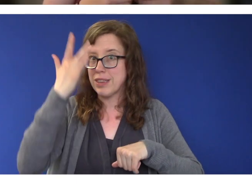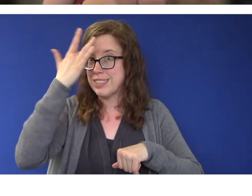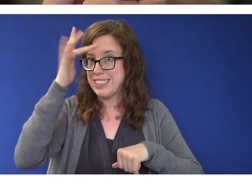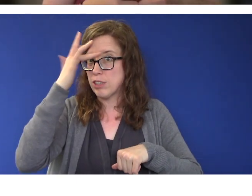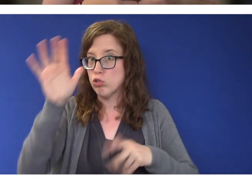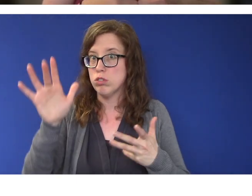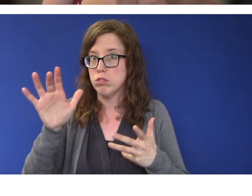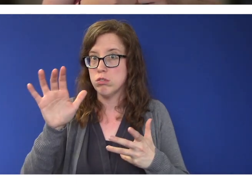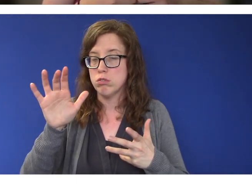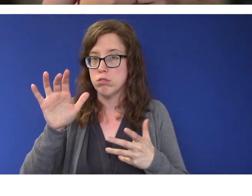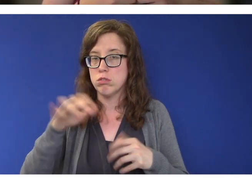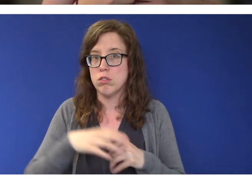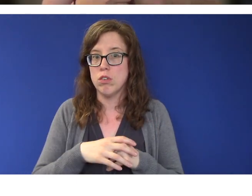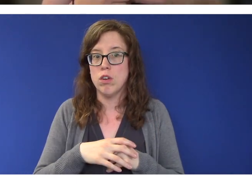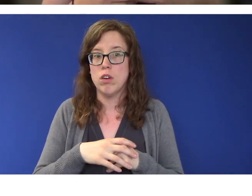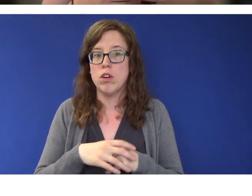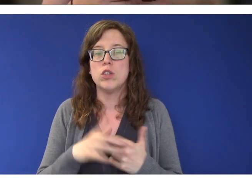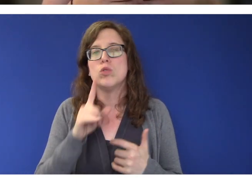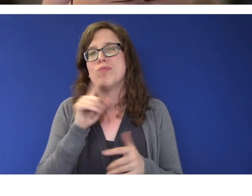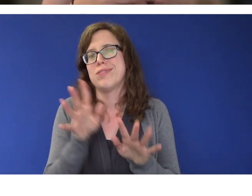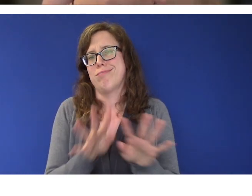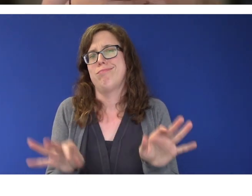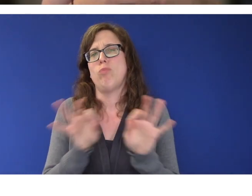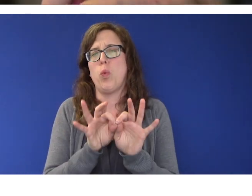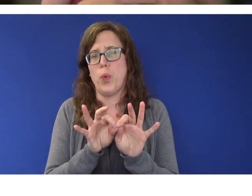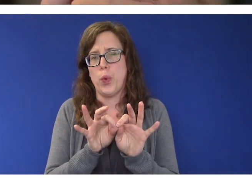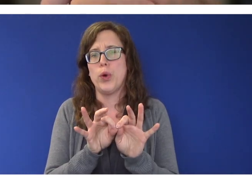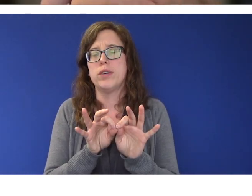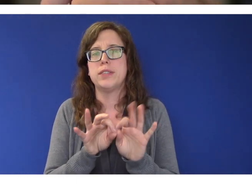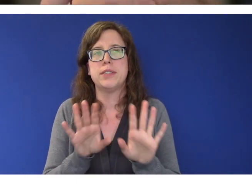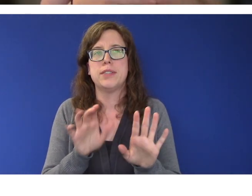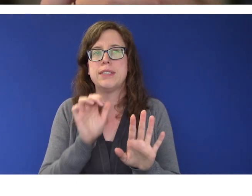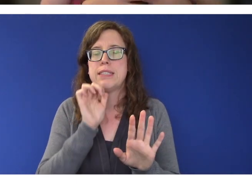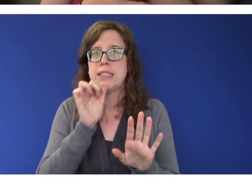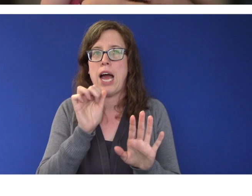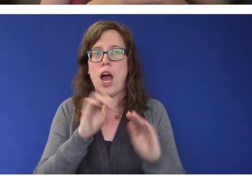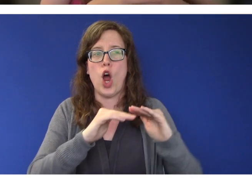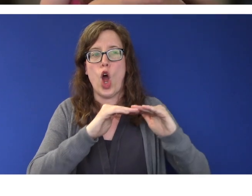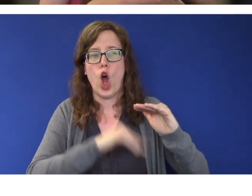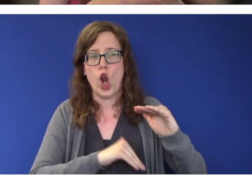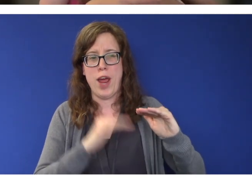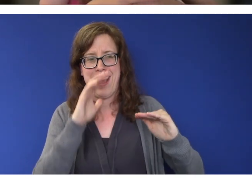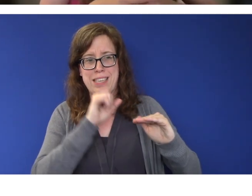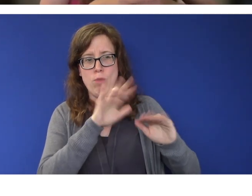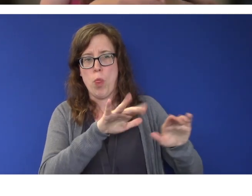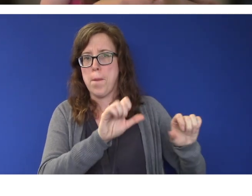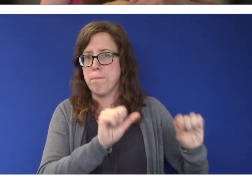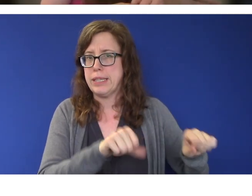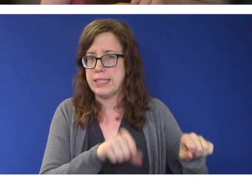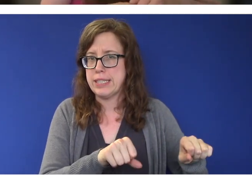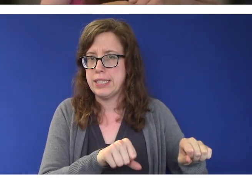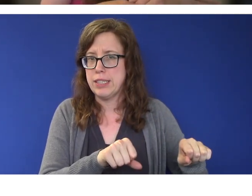intelligence. And it's really important to not underestimate a child with CHARGE.